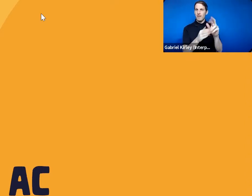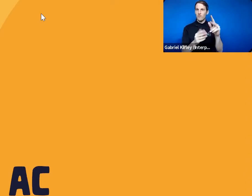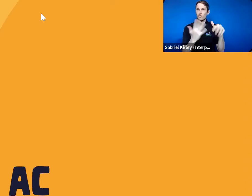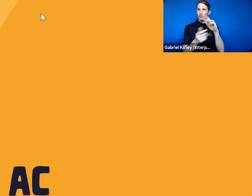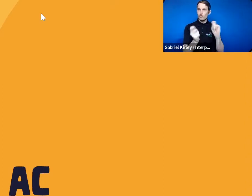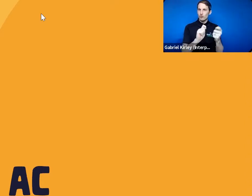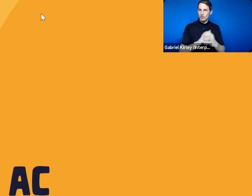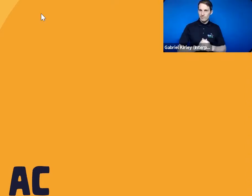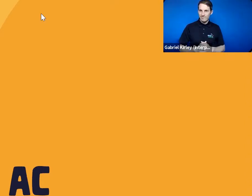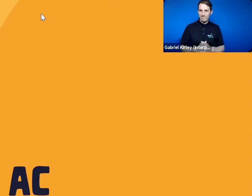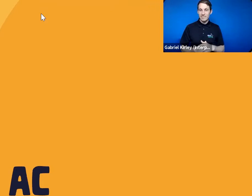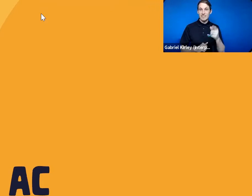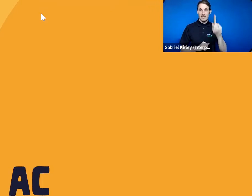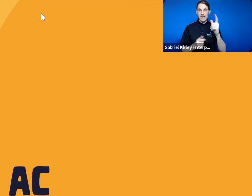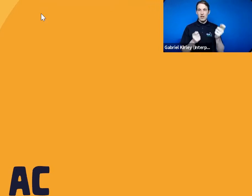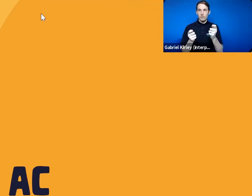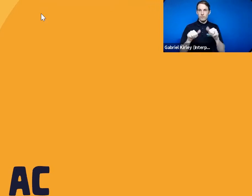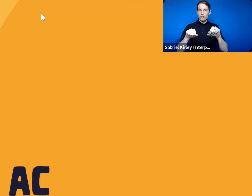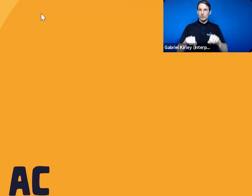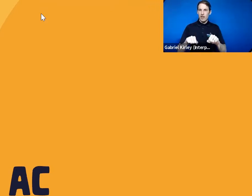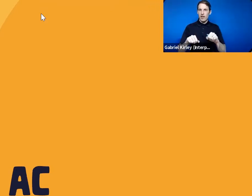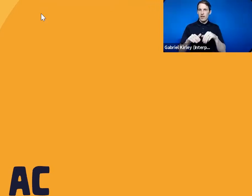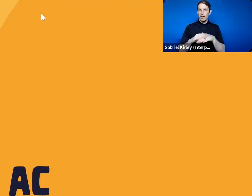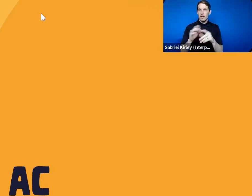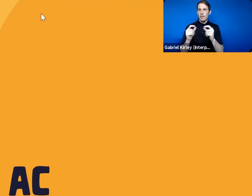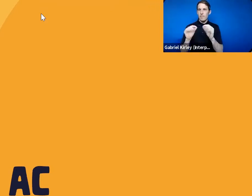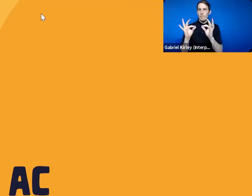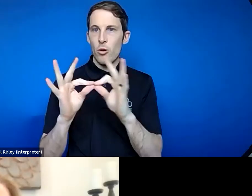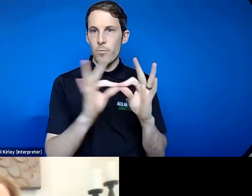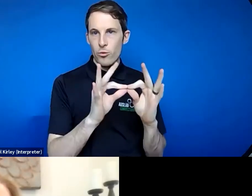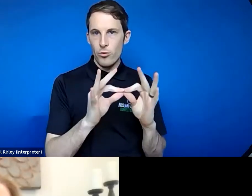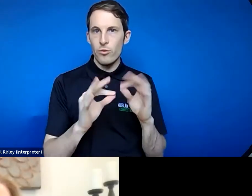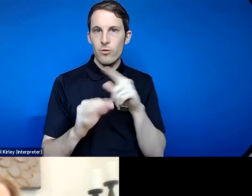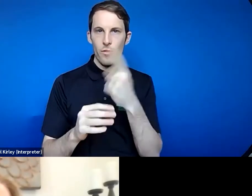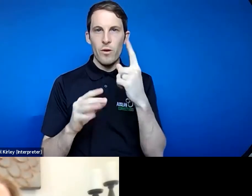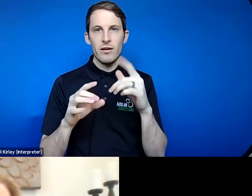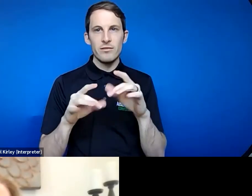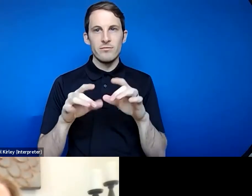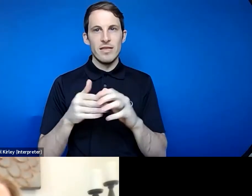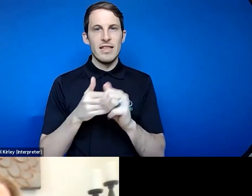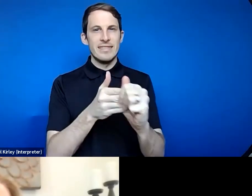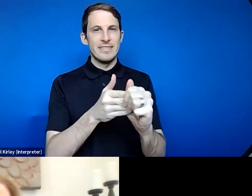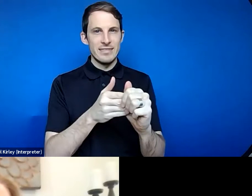serves as the Chair of Beyond Blue, one of Australia's leading mental health organisations.